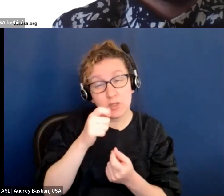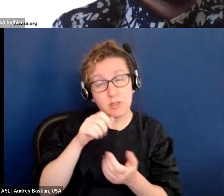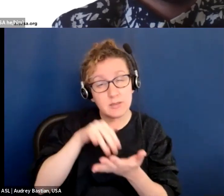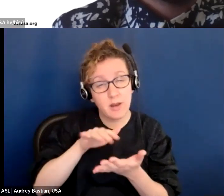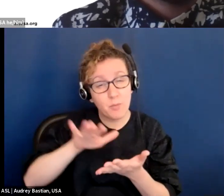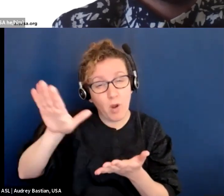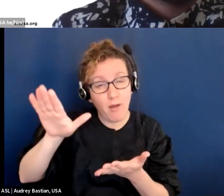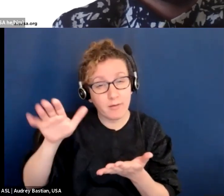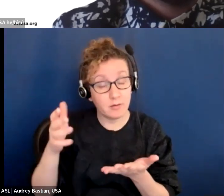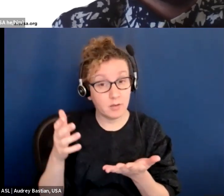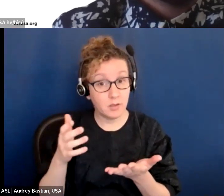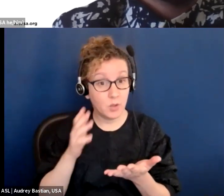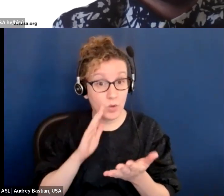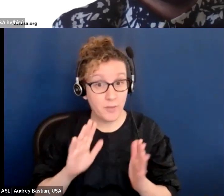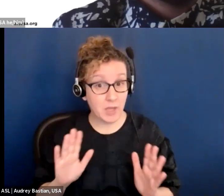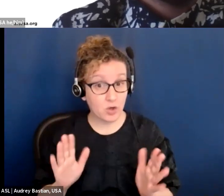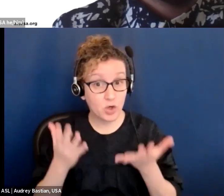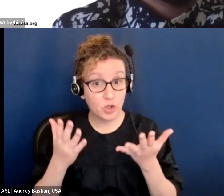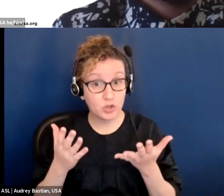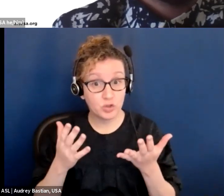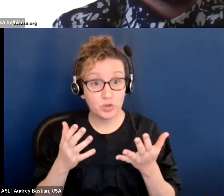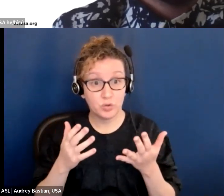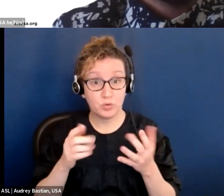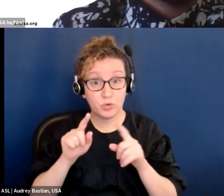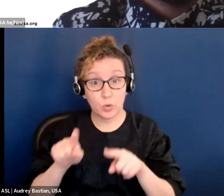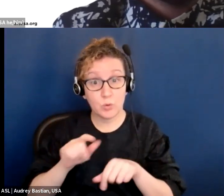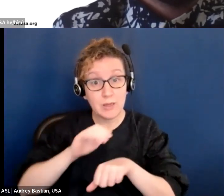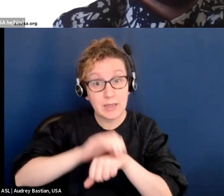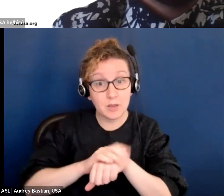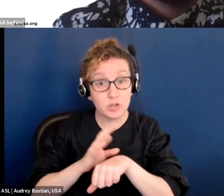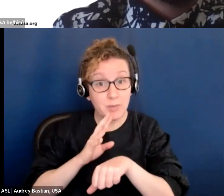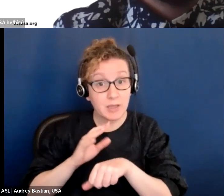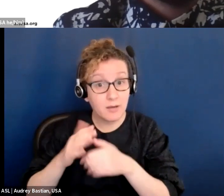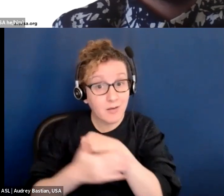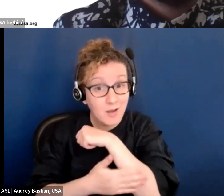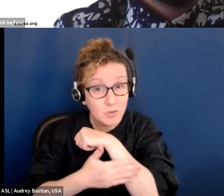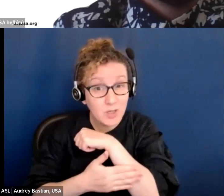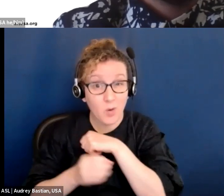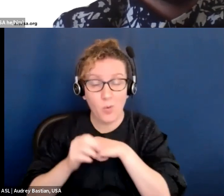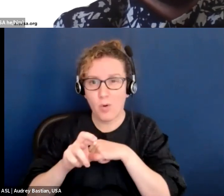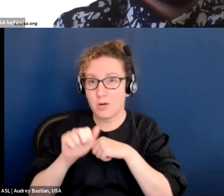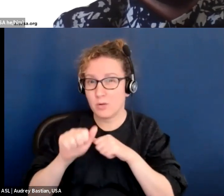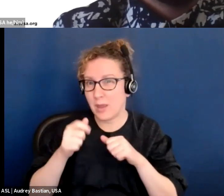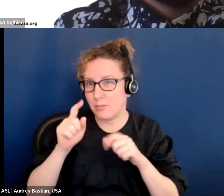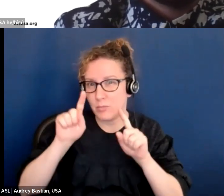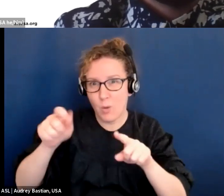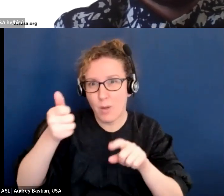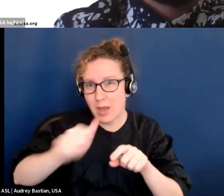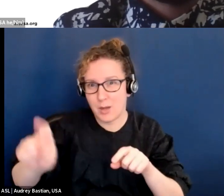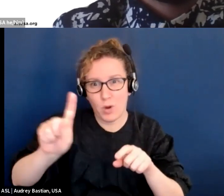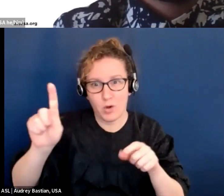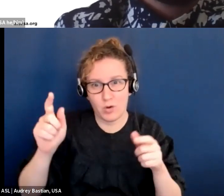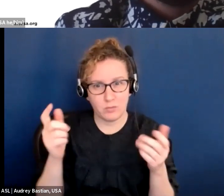would they be encouraged to go to an English speaking country or could they really go anywhere?